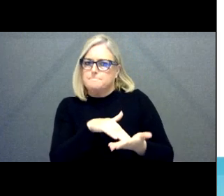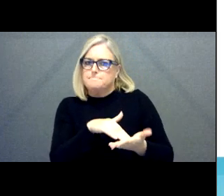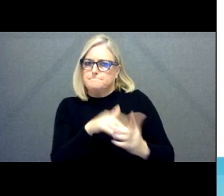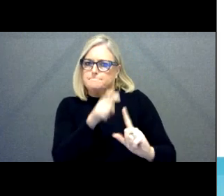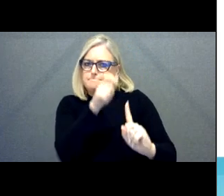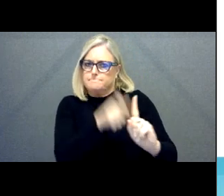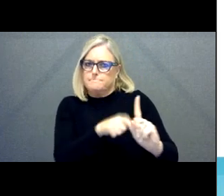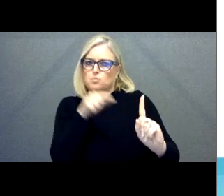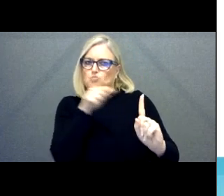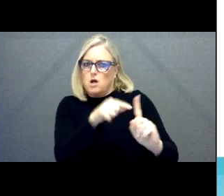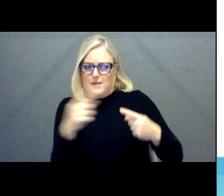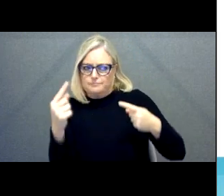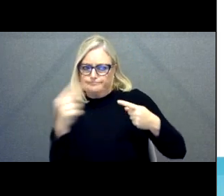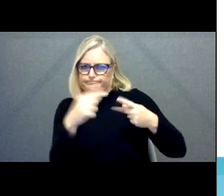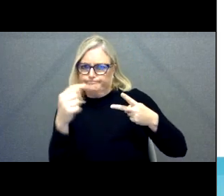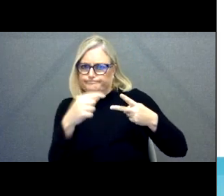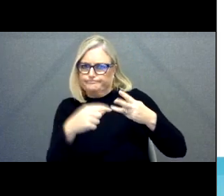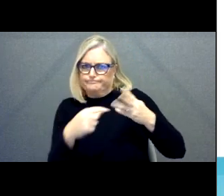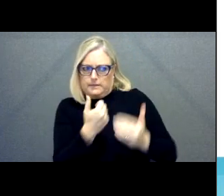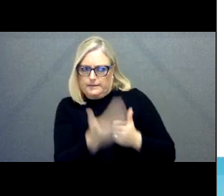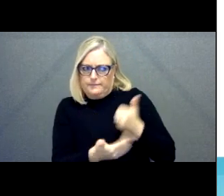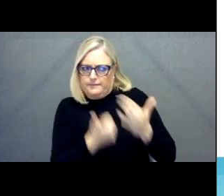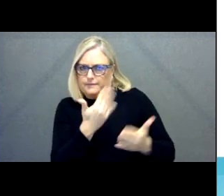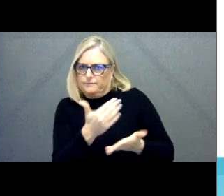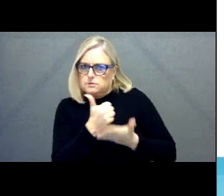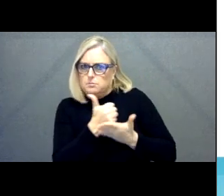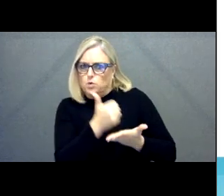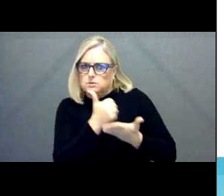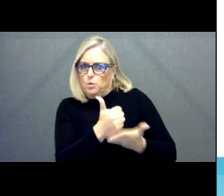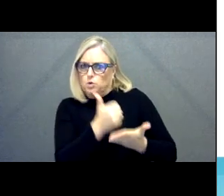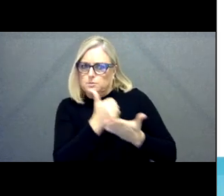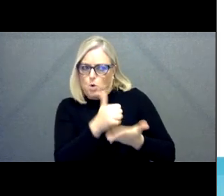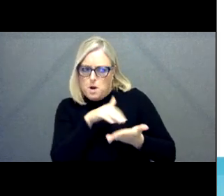into treatment and support services who are able to do brief interventions over that 12 week